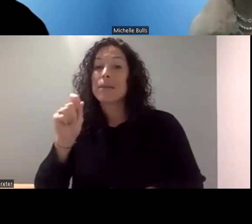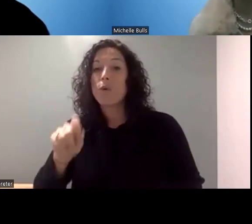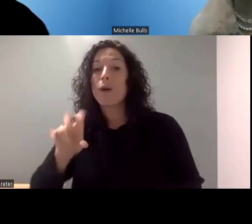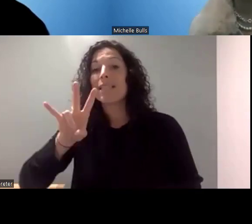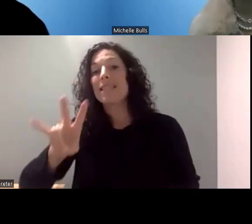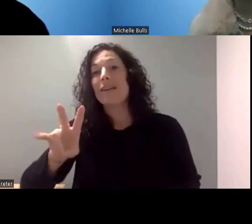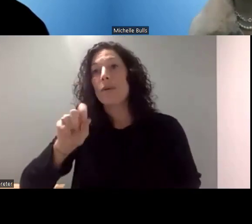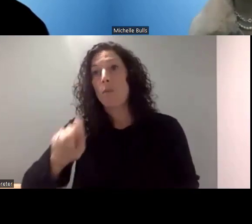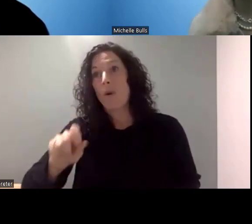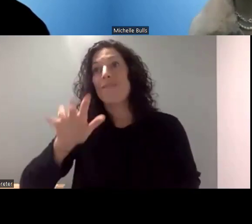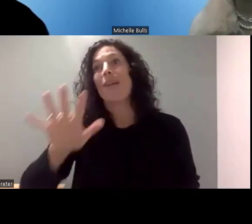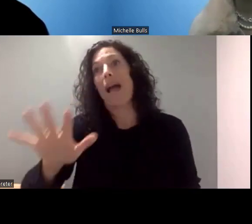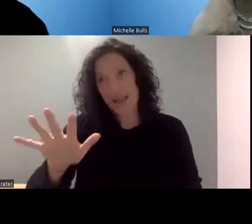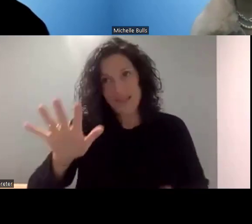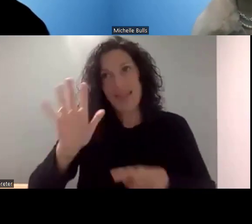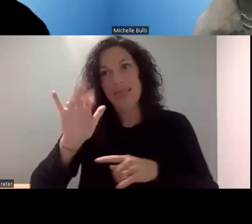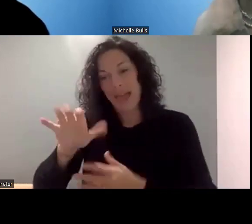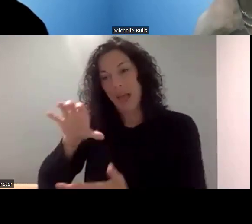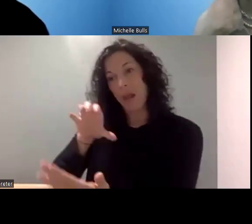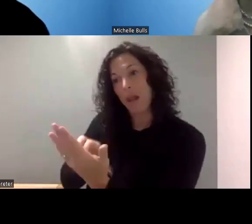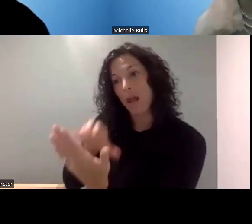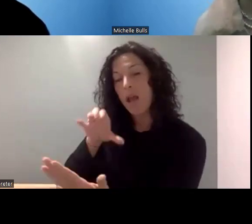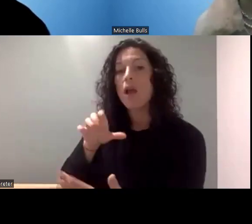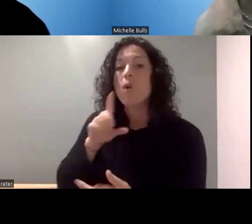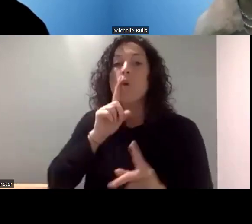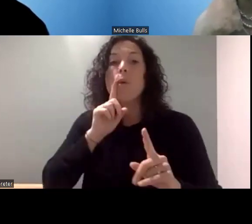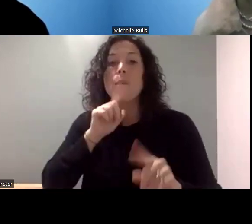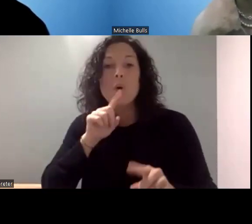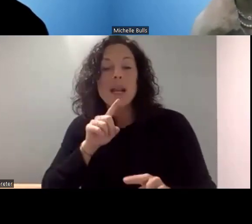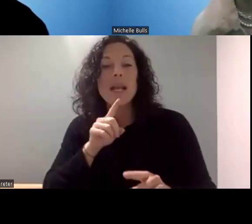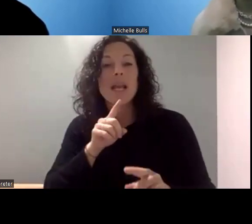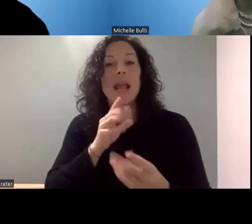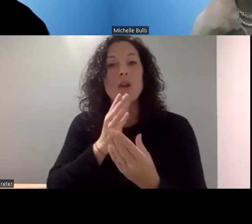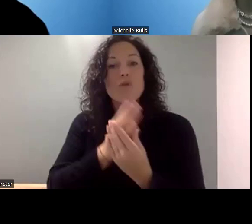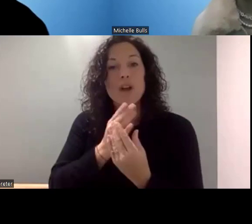which is on reporting record retention,